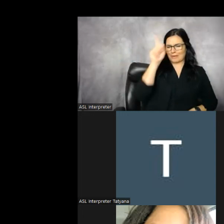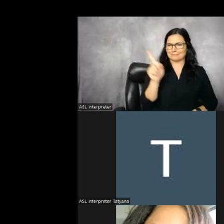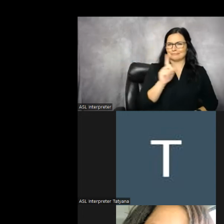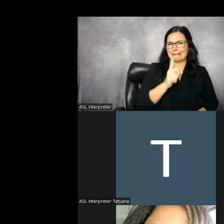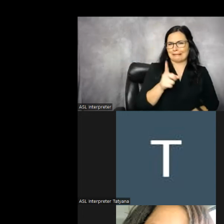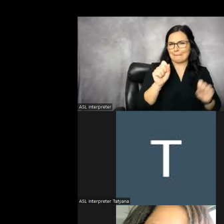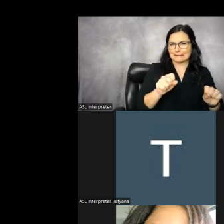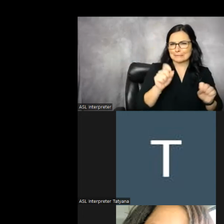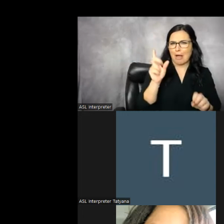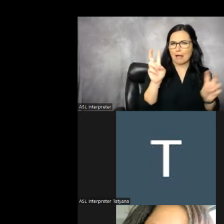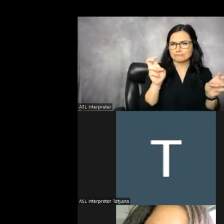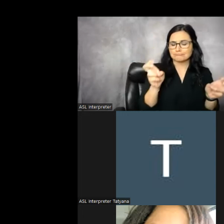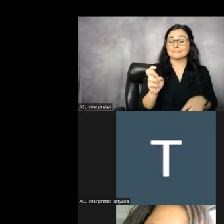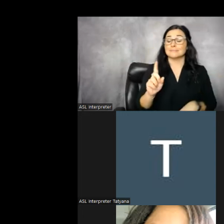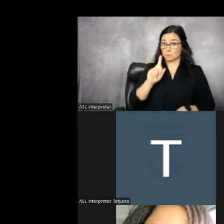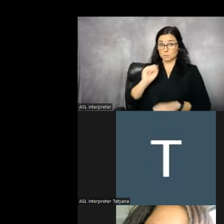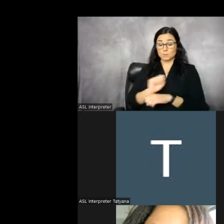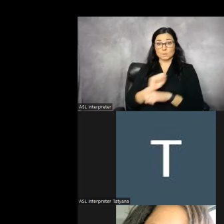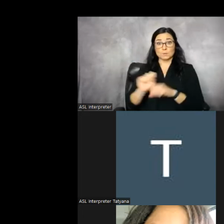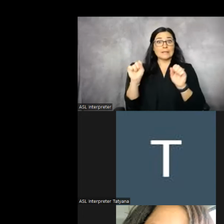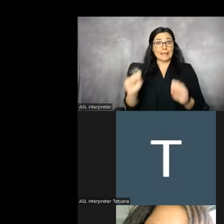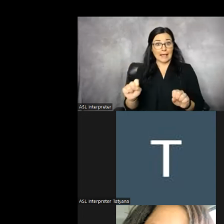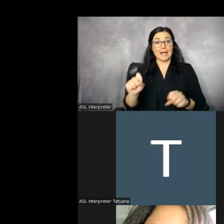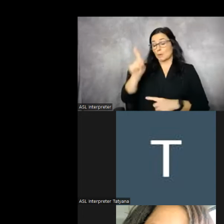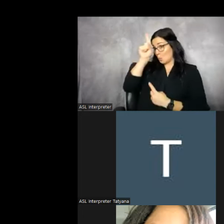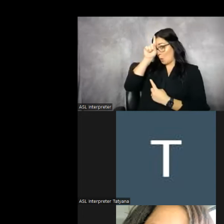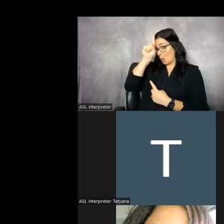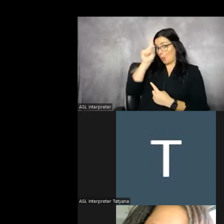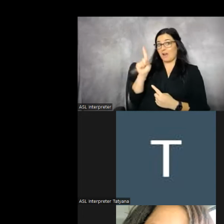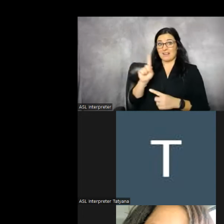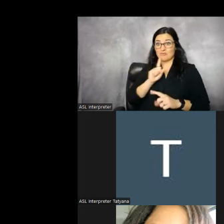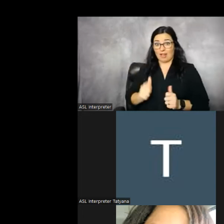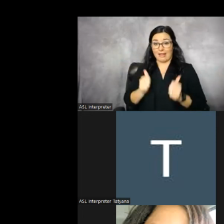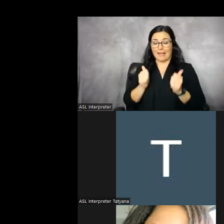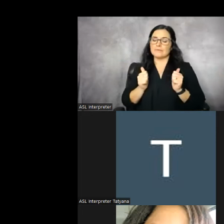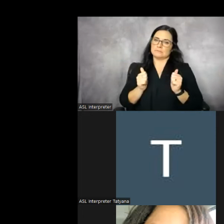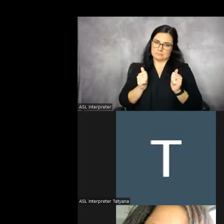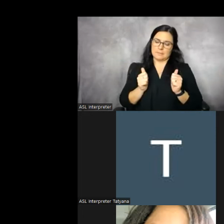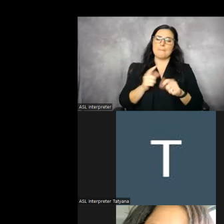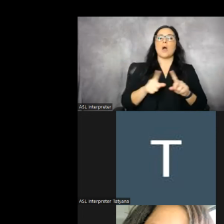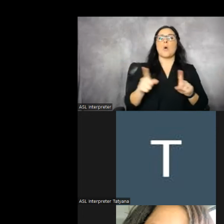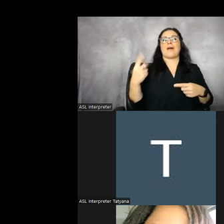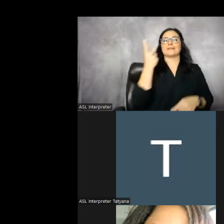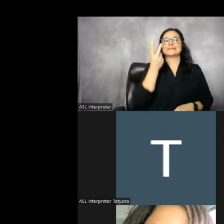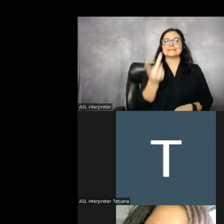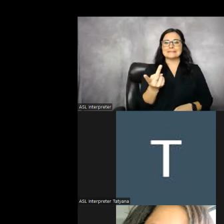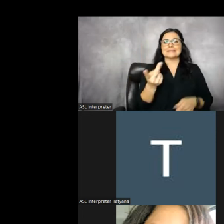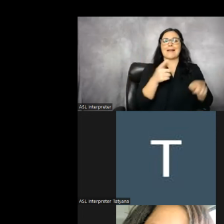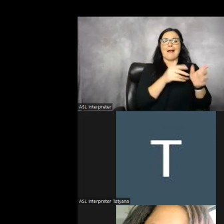These may exist. I'm not saying unicorns don't exist. But what I've seen a lot of is vendors that kind of trot